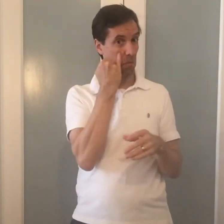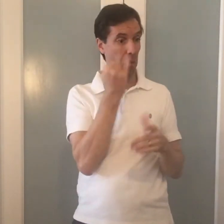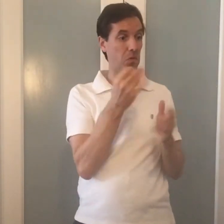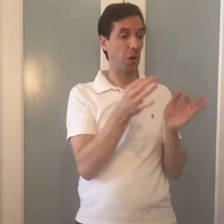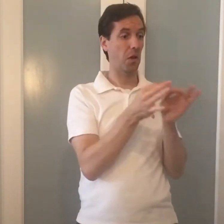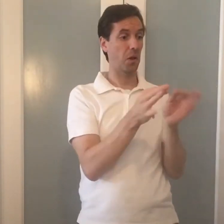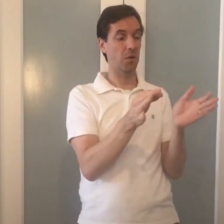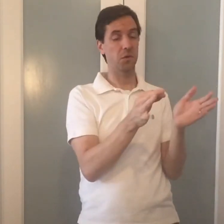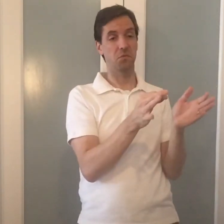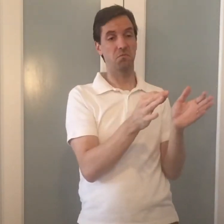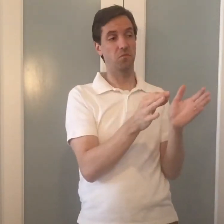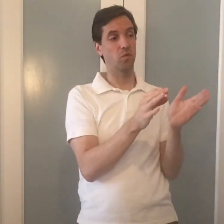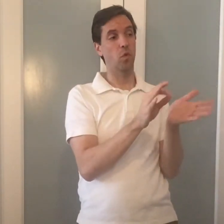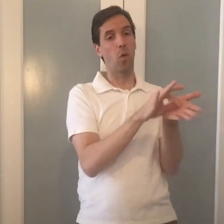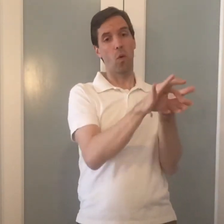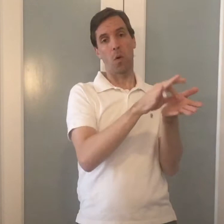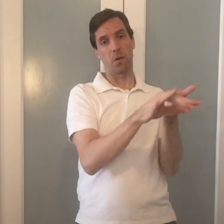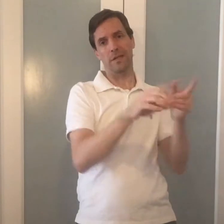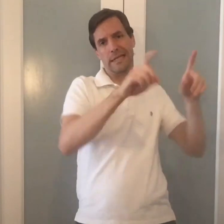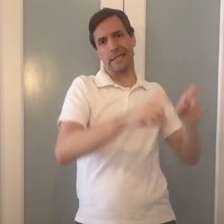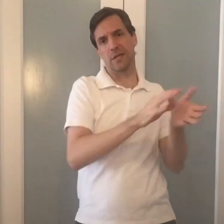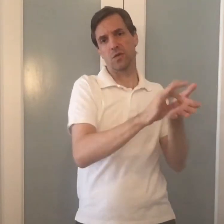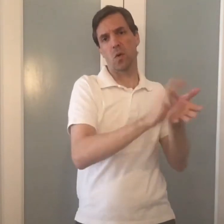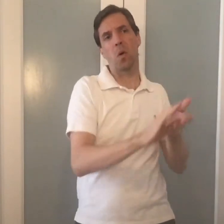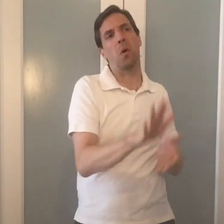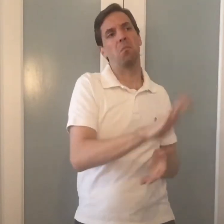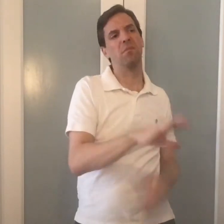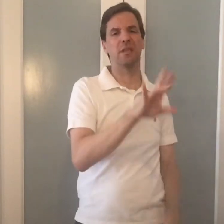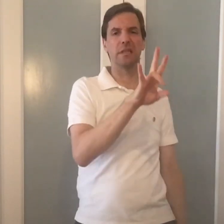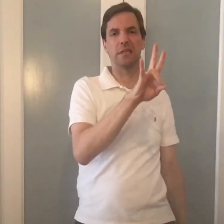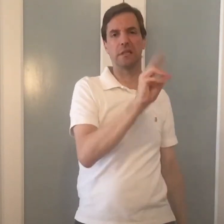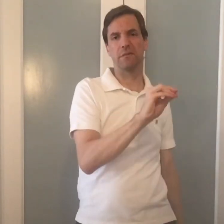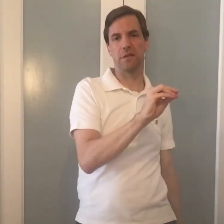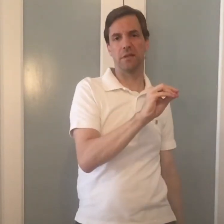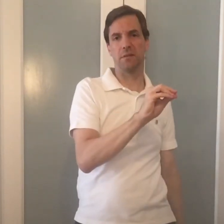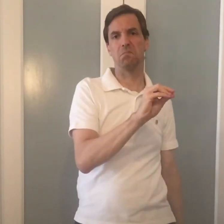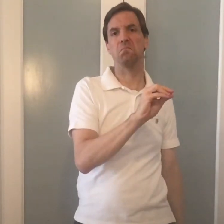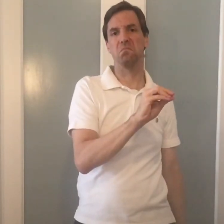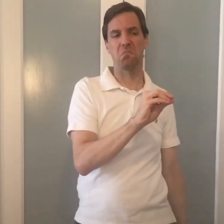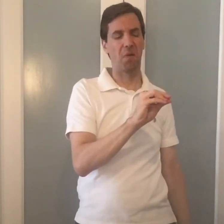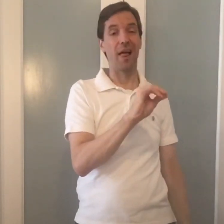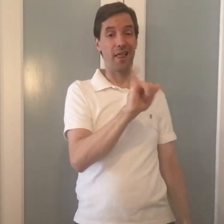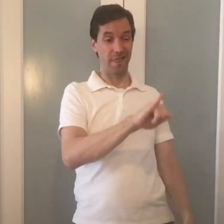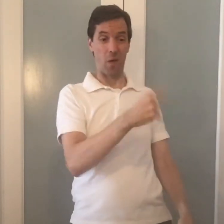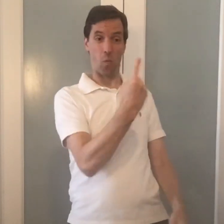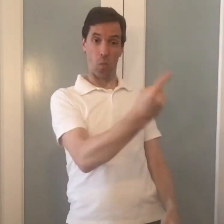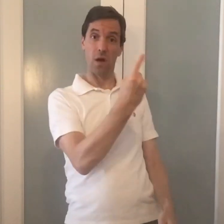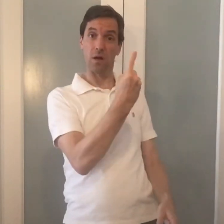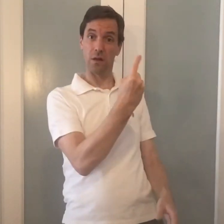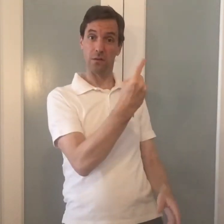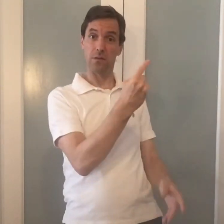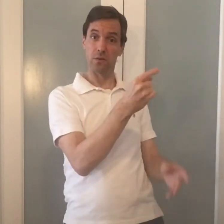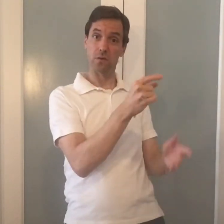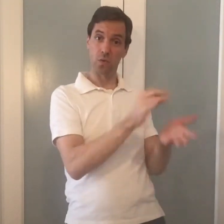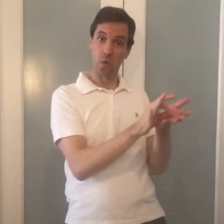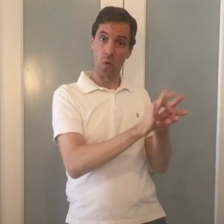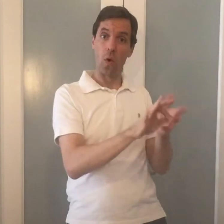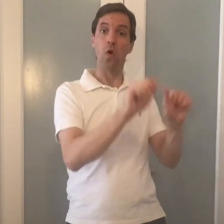Suppose that the child has a language score on some test of a 70. That same